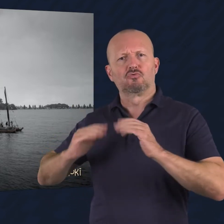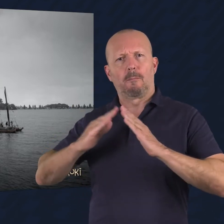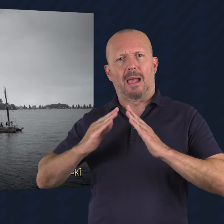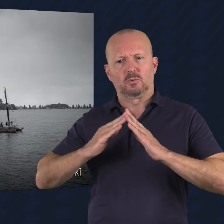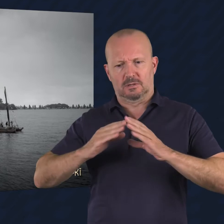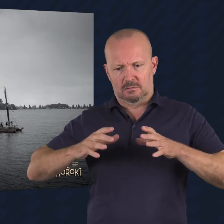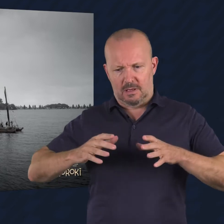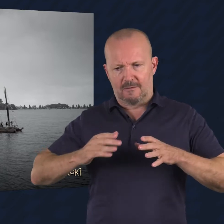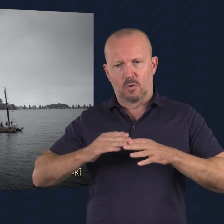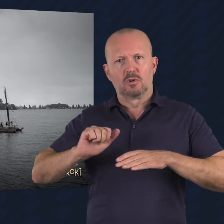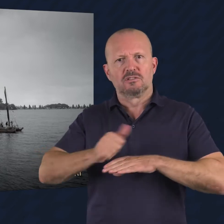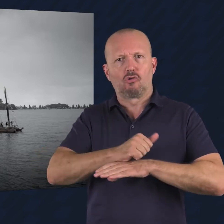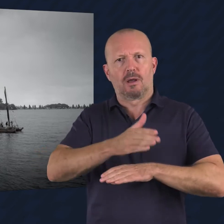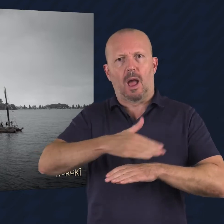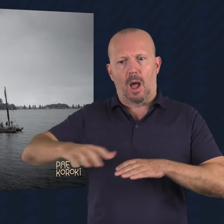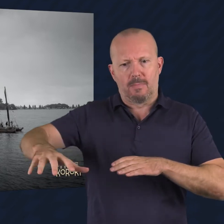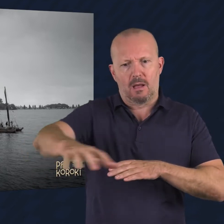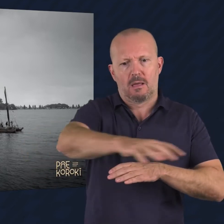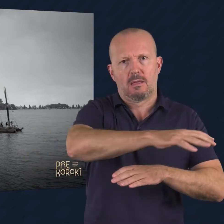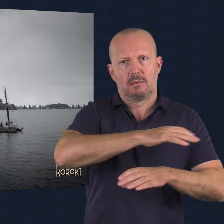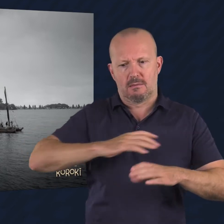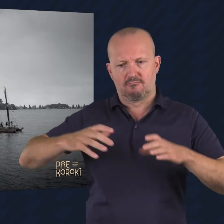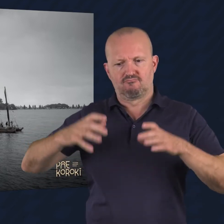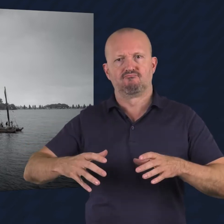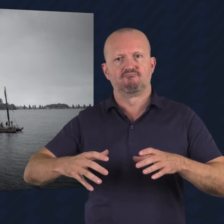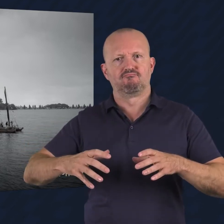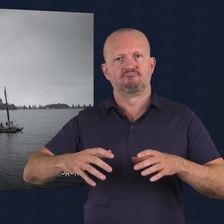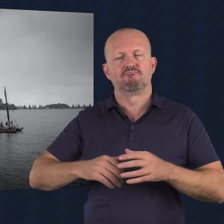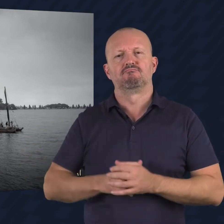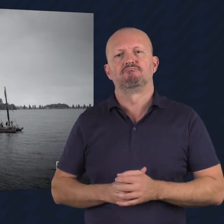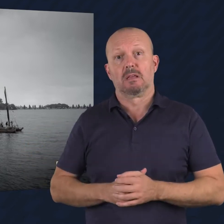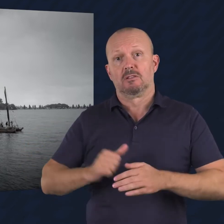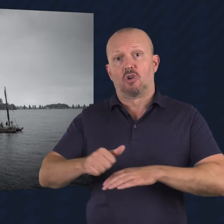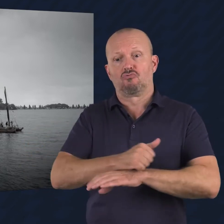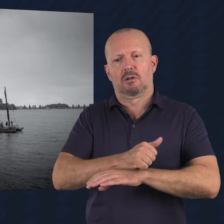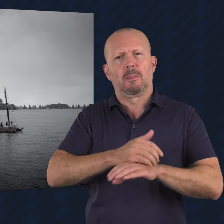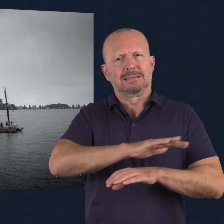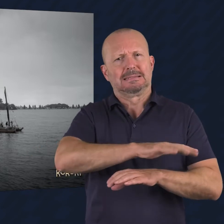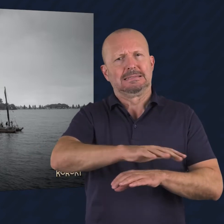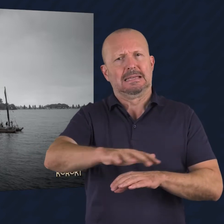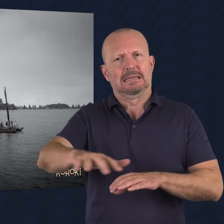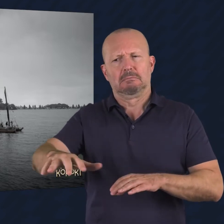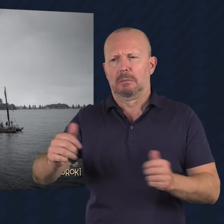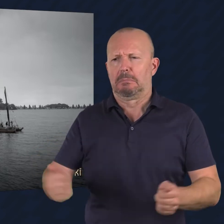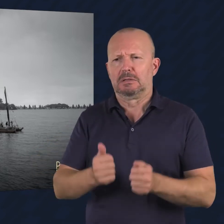at the entrance to Te Awanui Harbour. Tauranga is the sea, abundant with fish